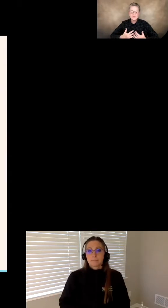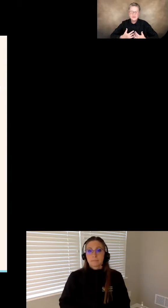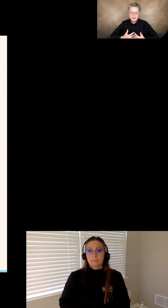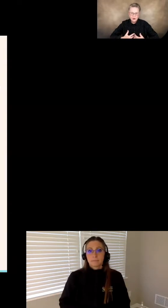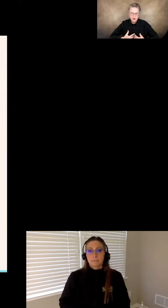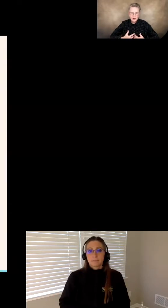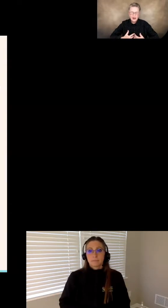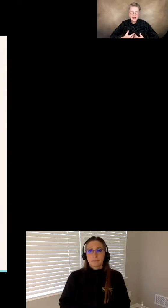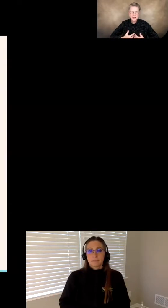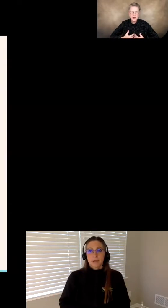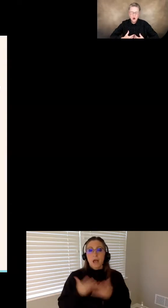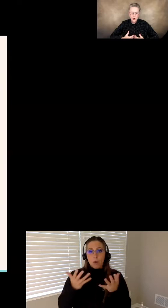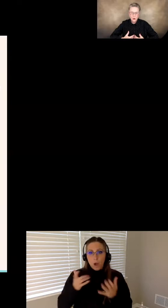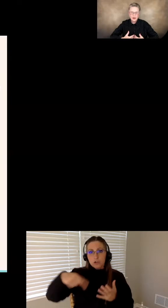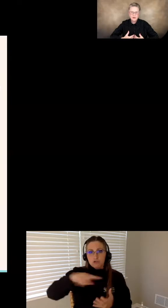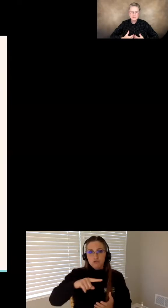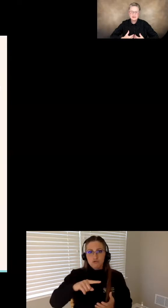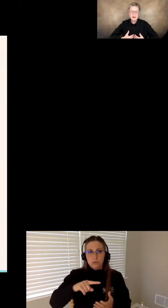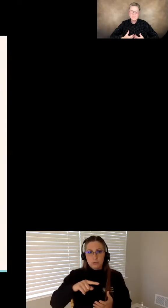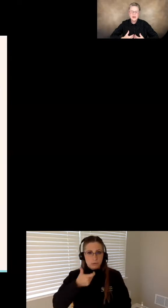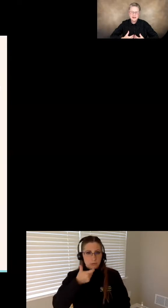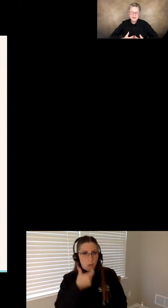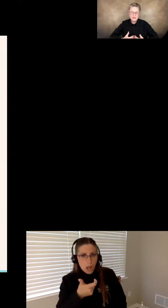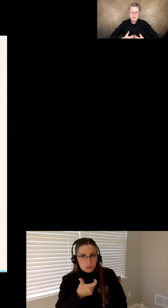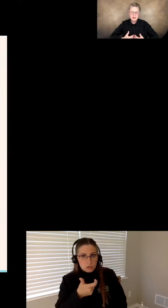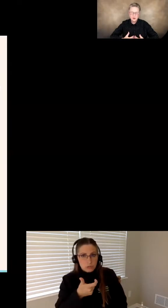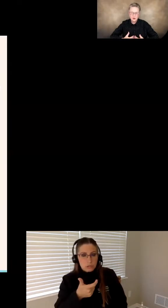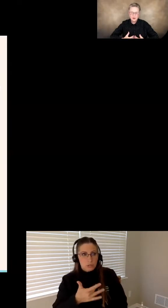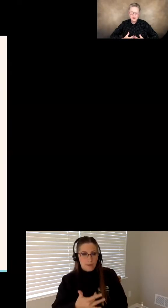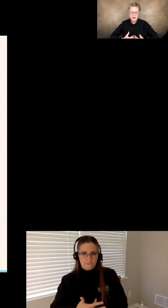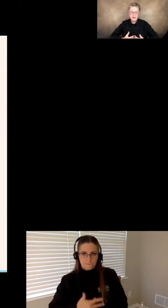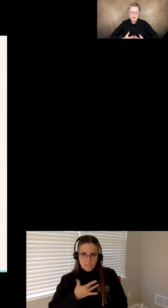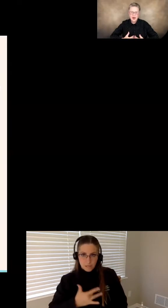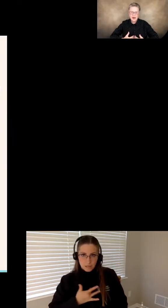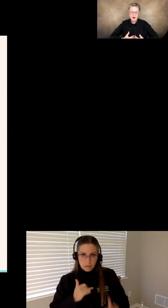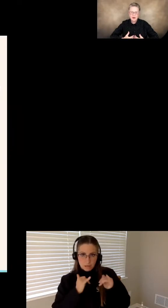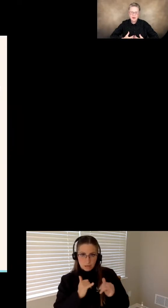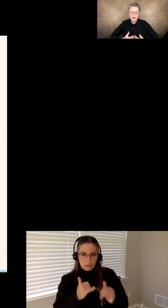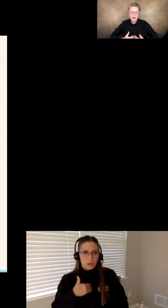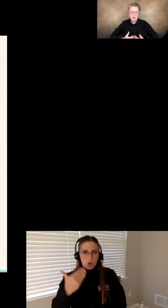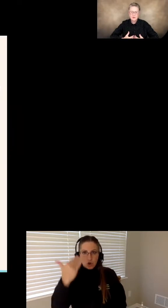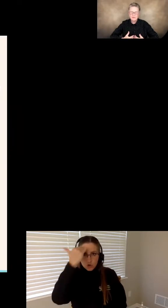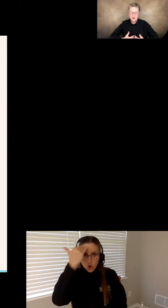feel and know these amazing people that are in our profession